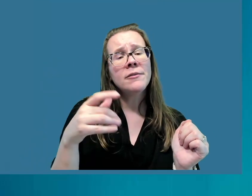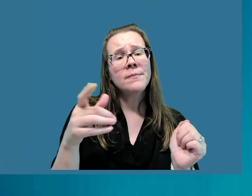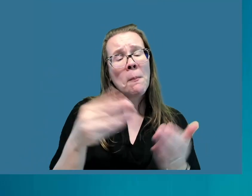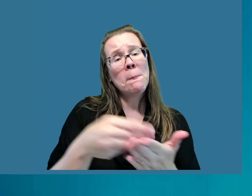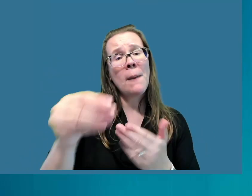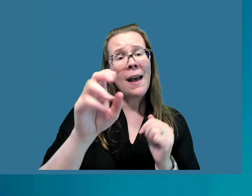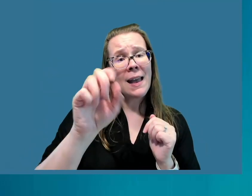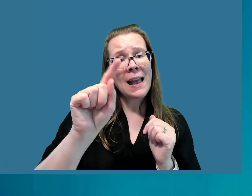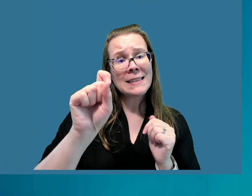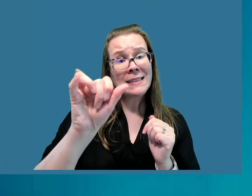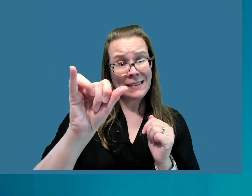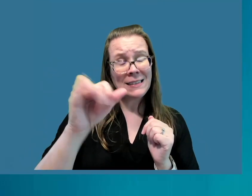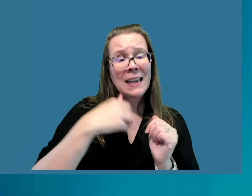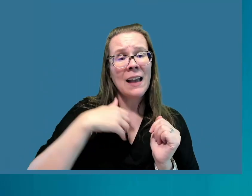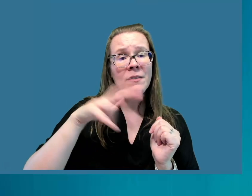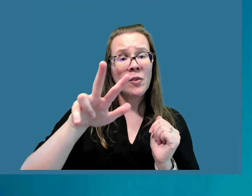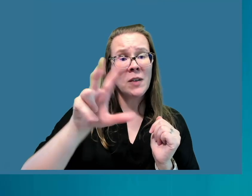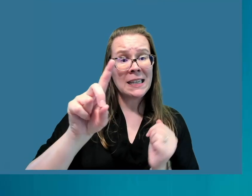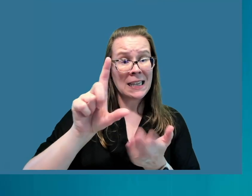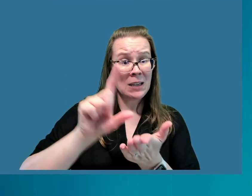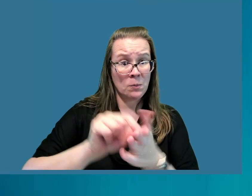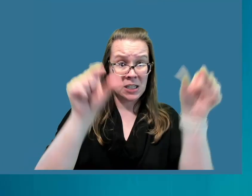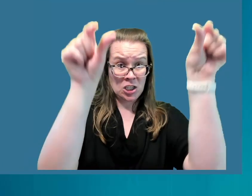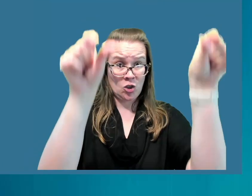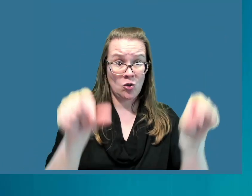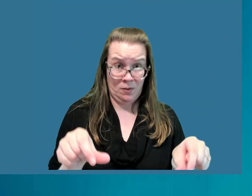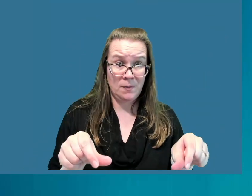and I look for-- you know, I'm looking for like a really hefty quarter inch.